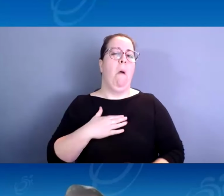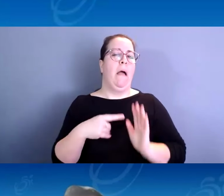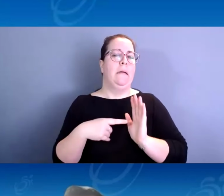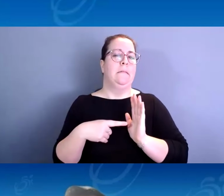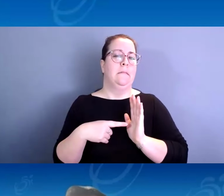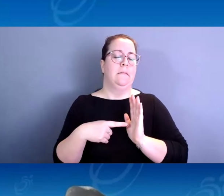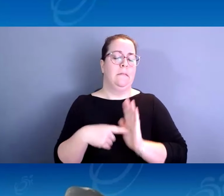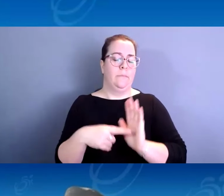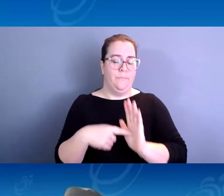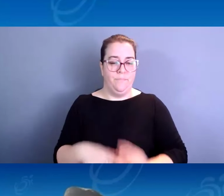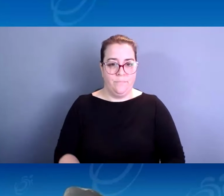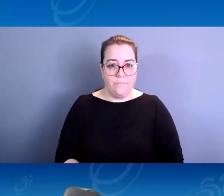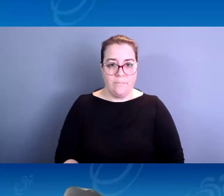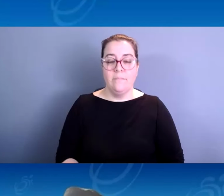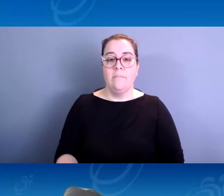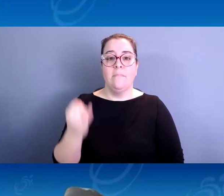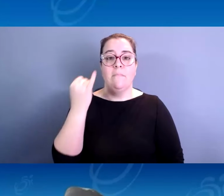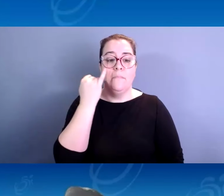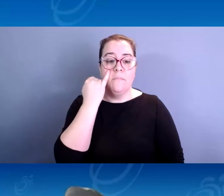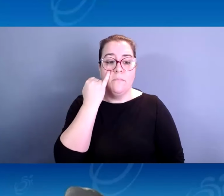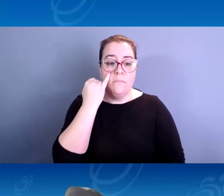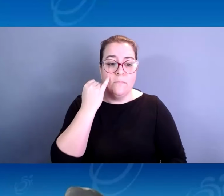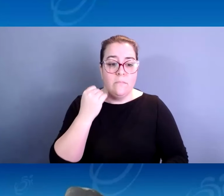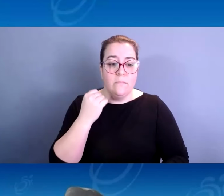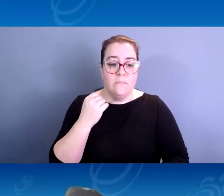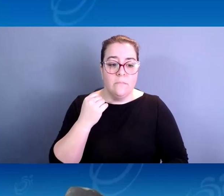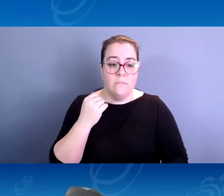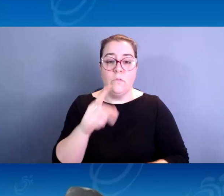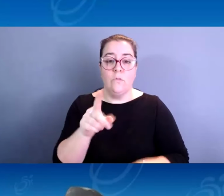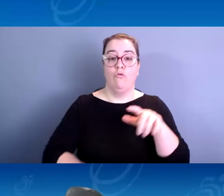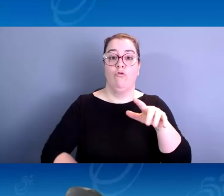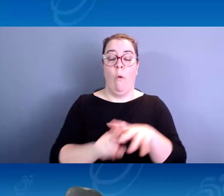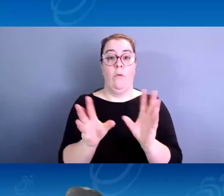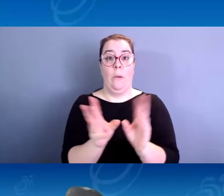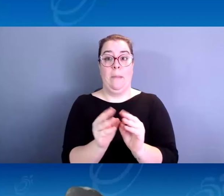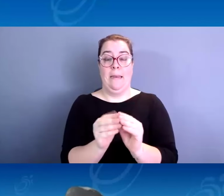and everyone hands out print documentation at size nine, Calibri, somebody else not named Mahadeo